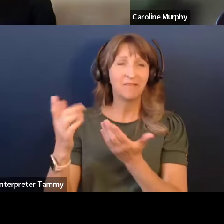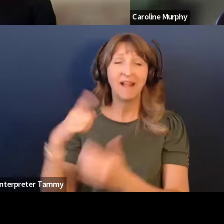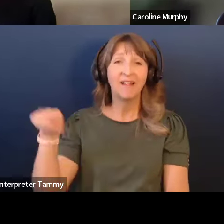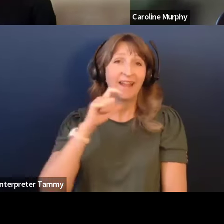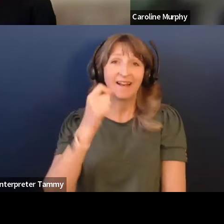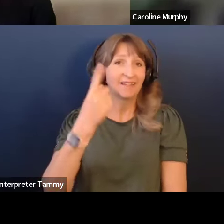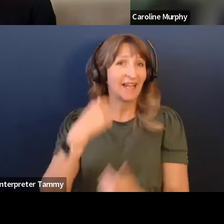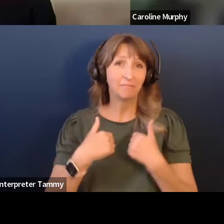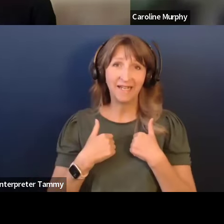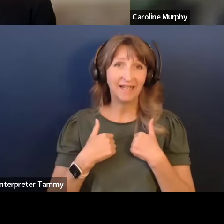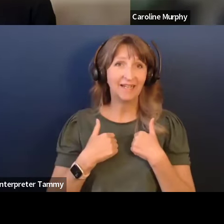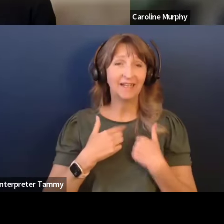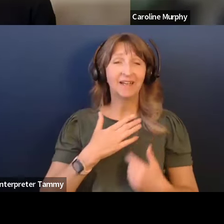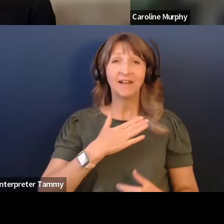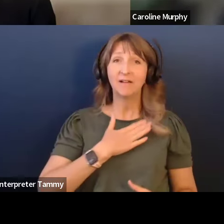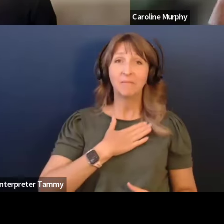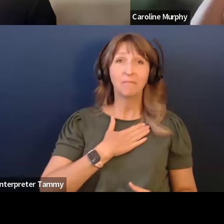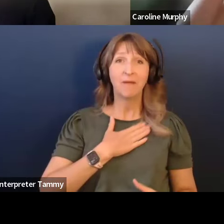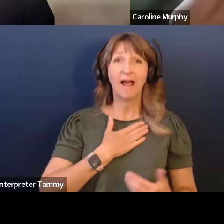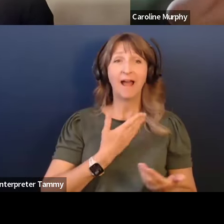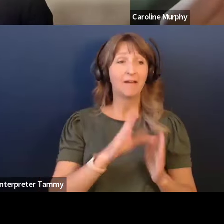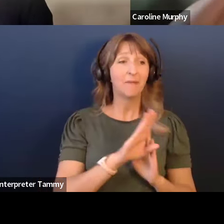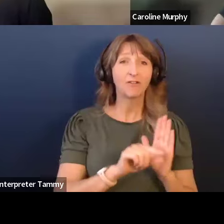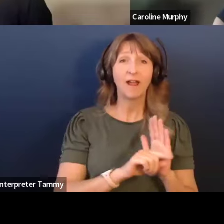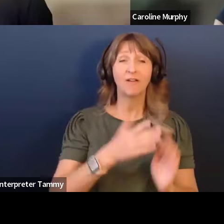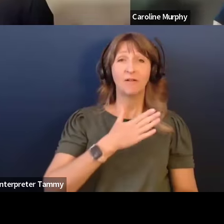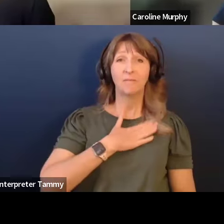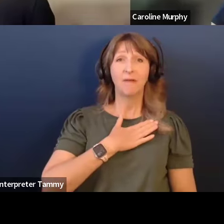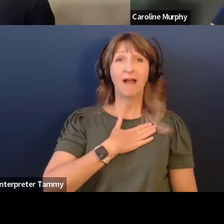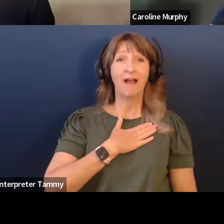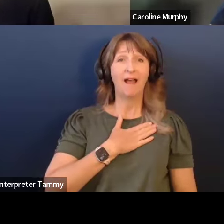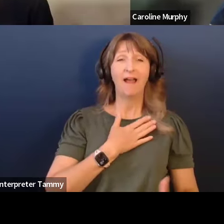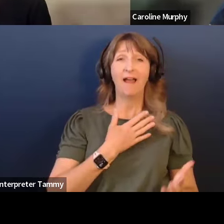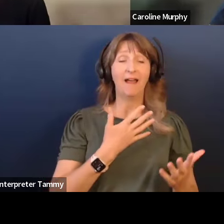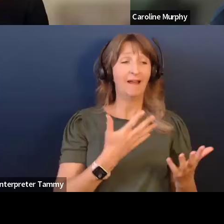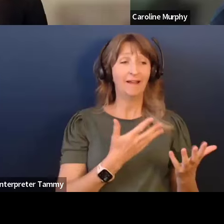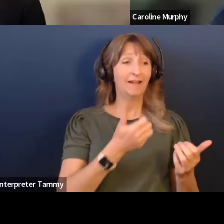where I was coming from literally and figuratively when I showed up to lab each day